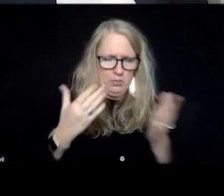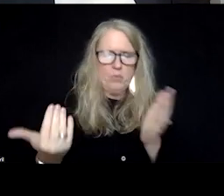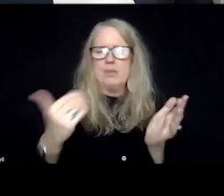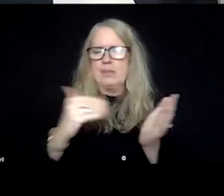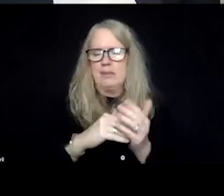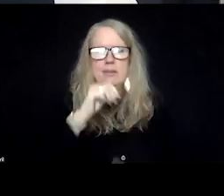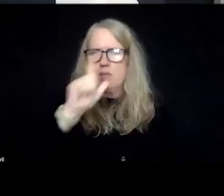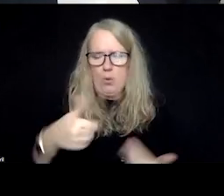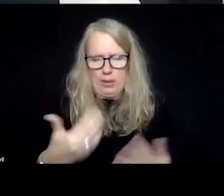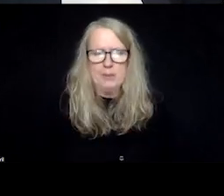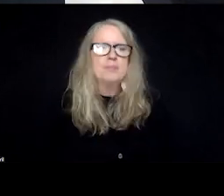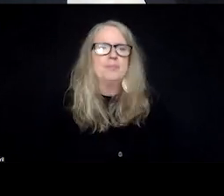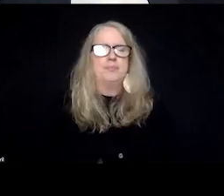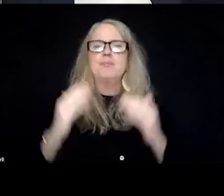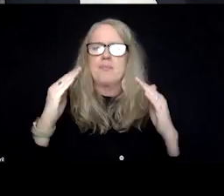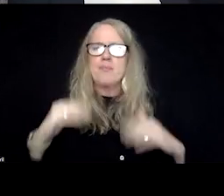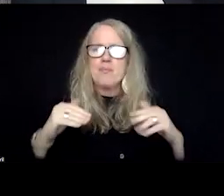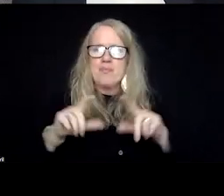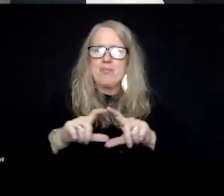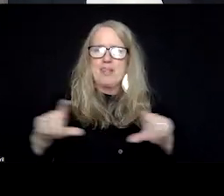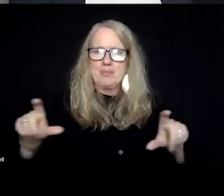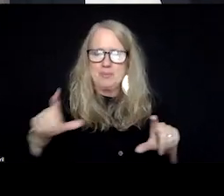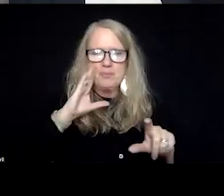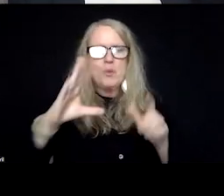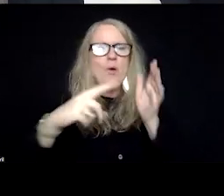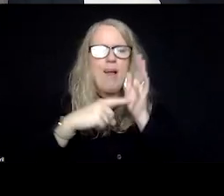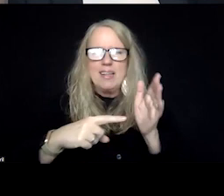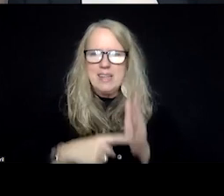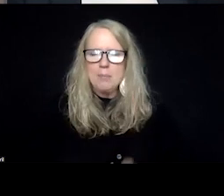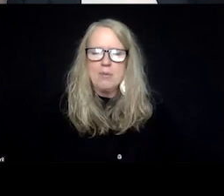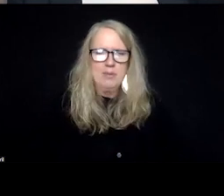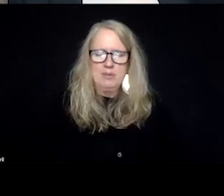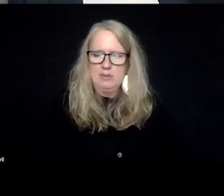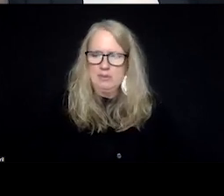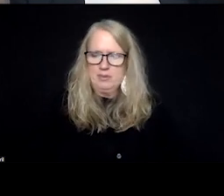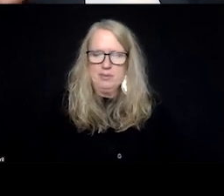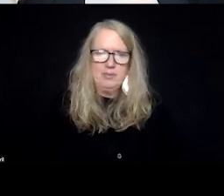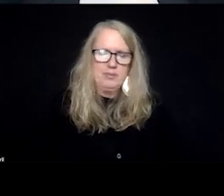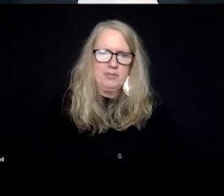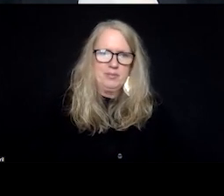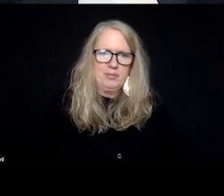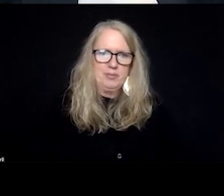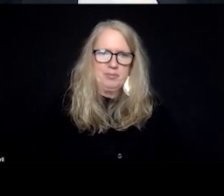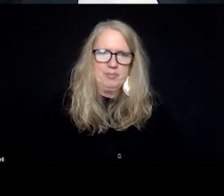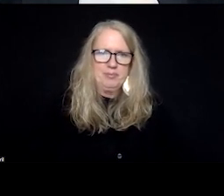THE BOTTOM PART OF THE PYRAMID -- LET ME GIVE YOU A COUPLE OF QUICK EXAMPLES. ONE OF THE THINGS THAT WE DO WITH THE AMERICAN